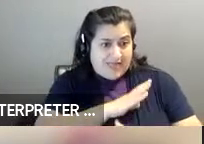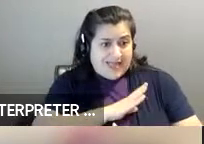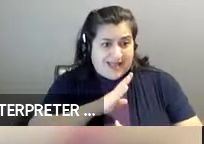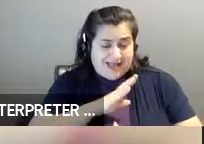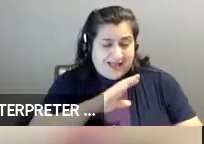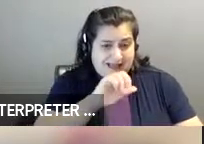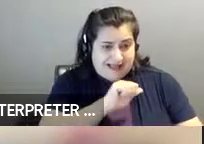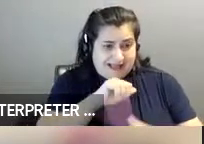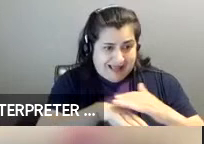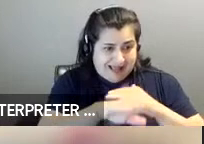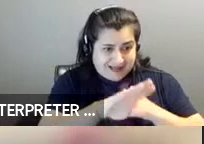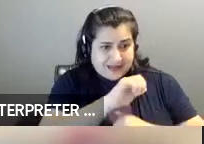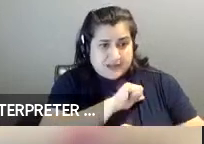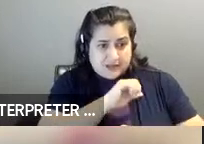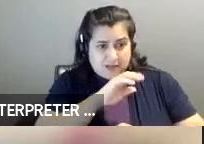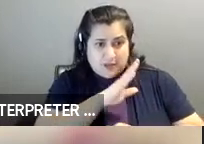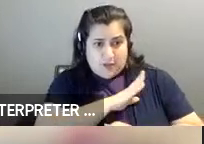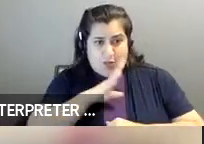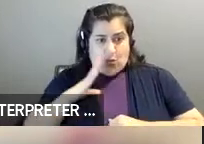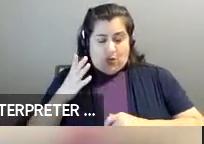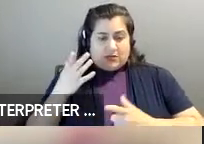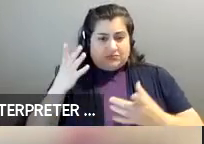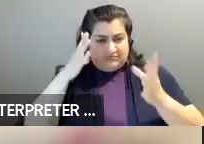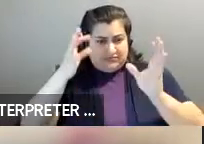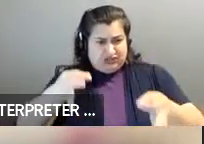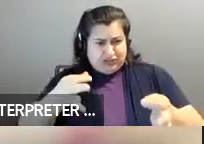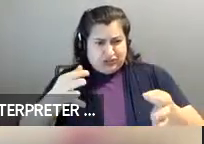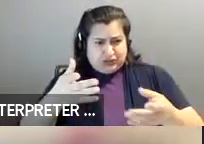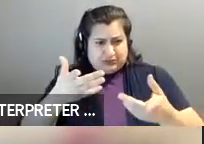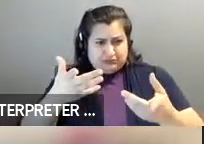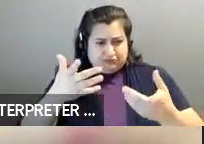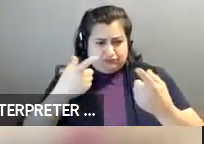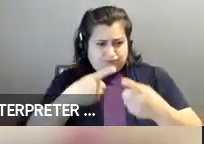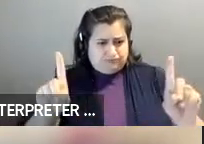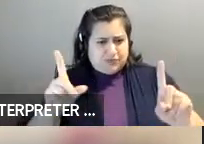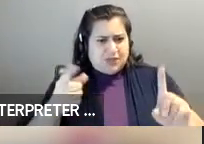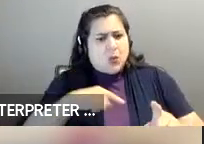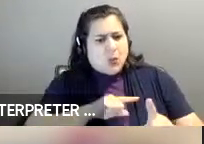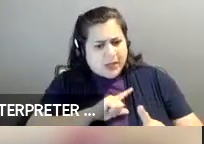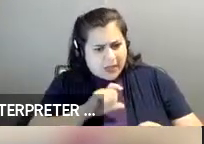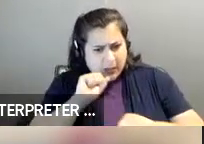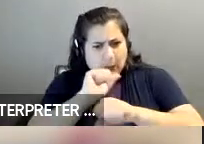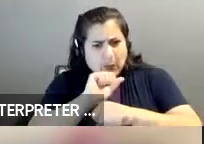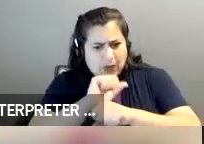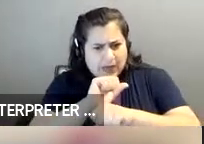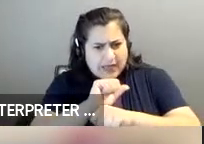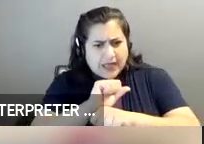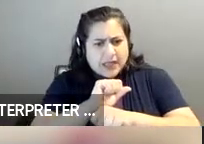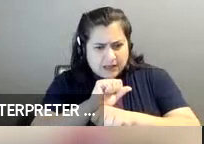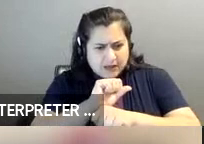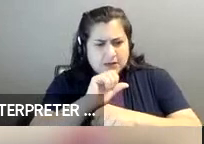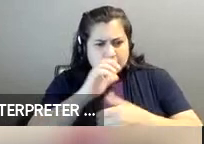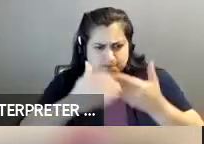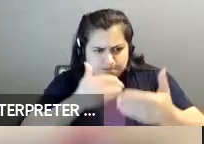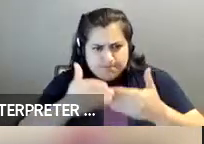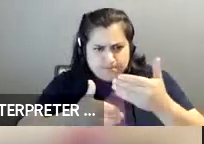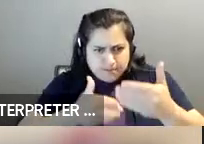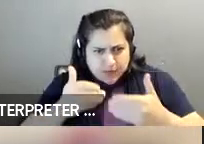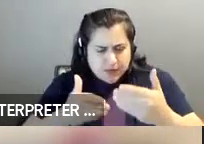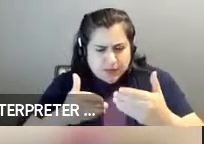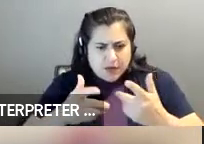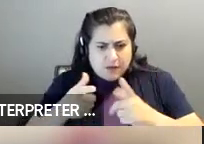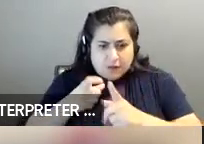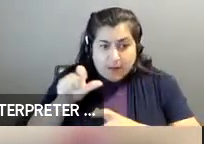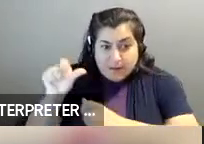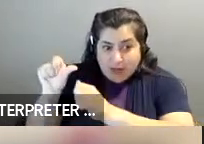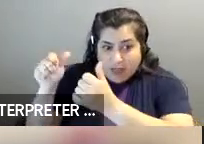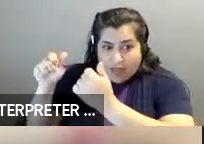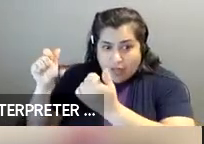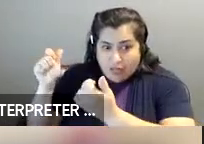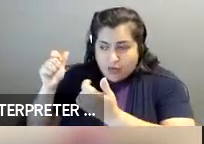came out, we are working towards access, lowering the heights based off of other recommendations